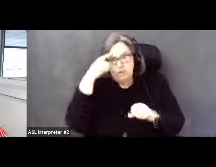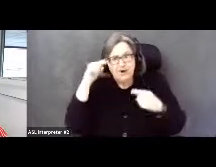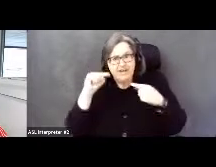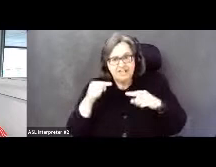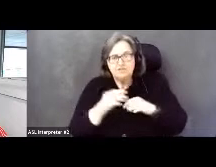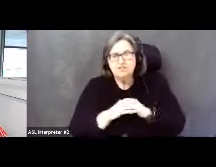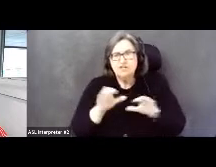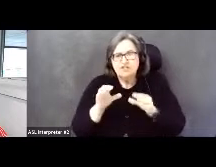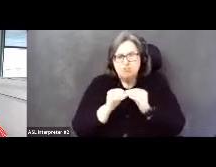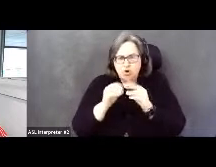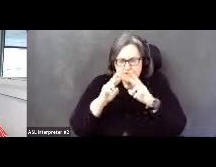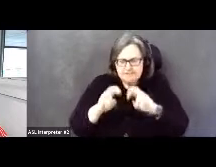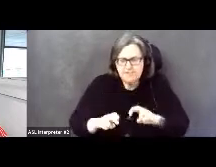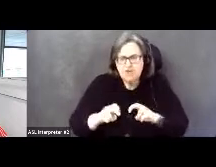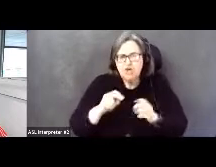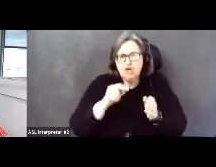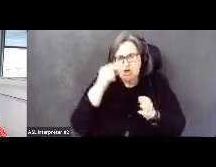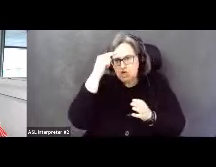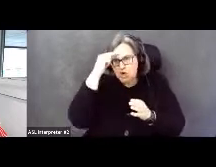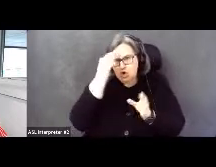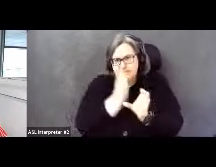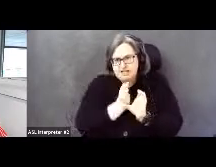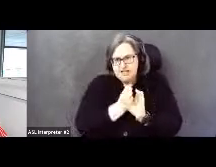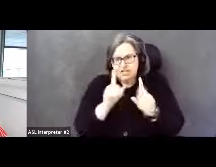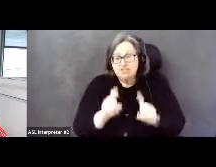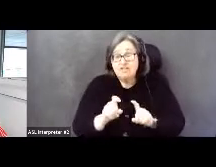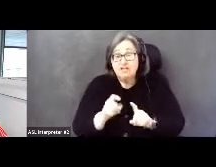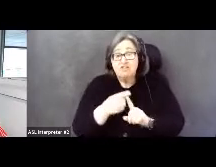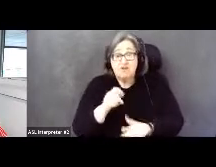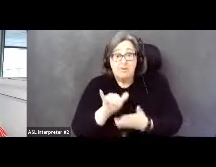and neuropsychological testing, 74%